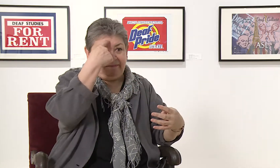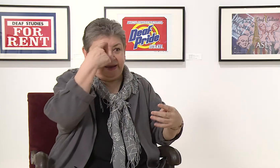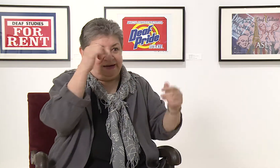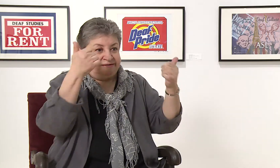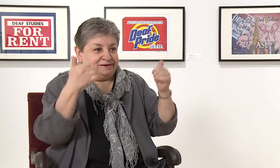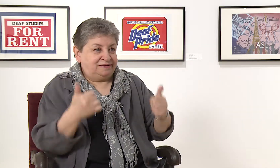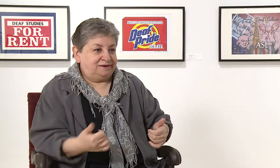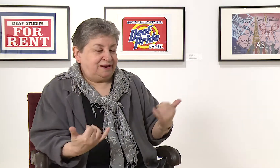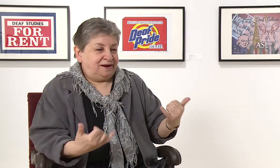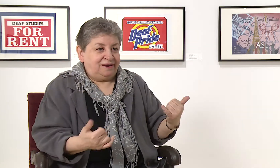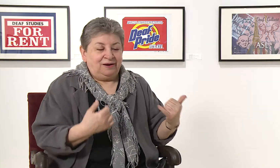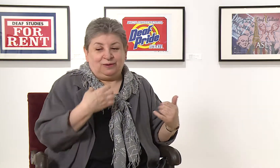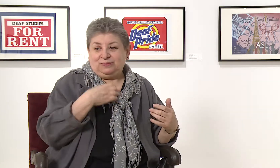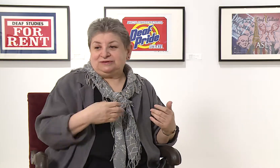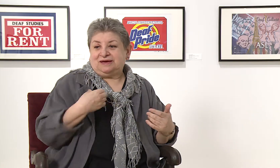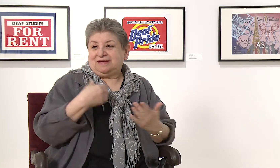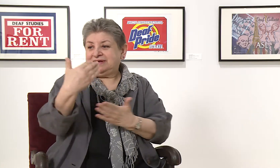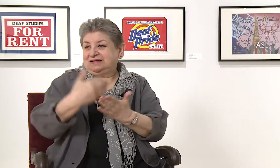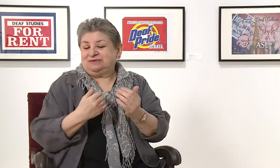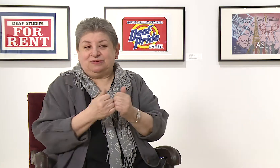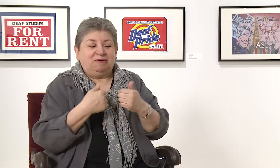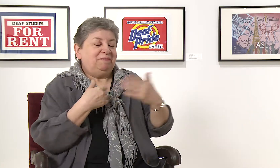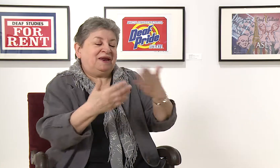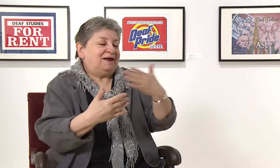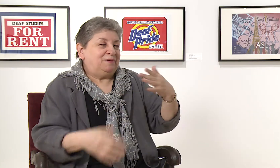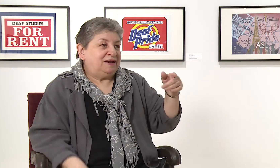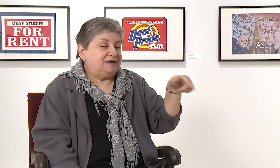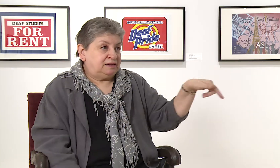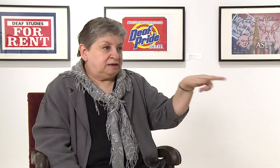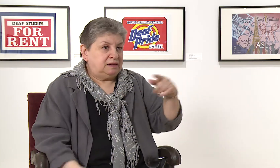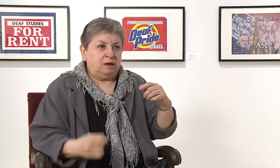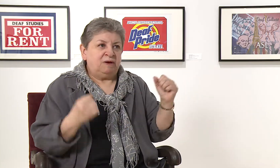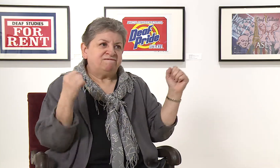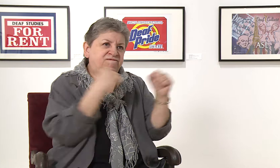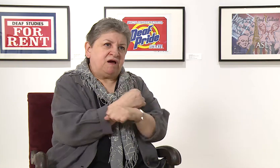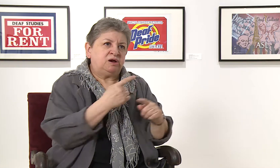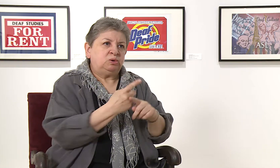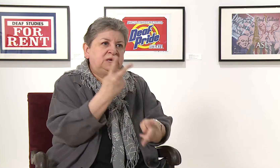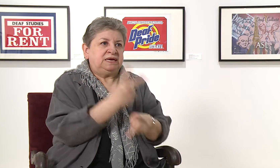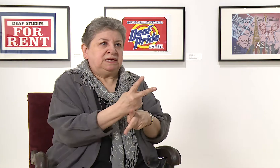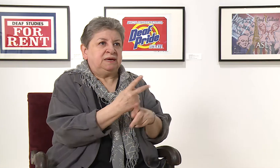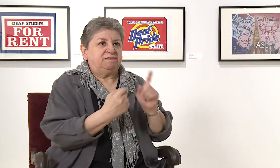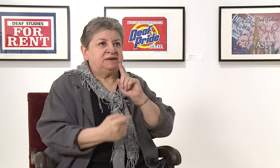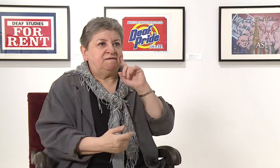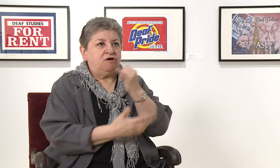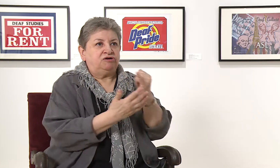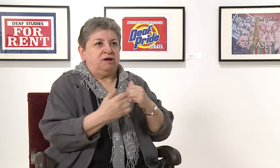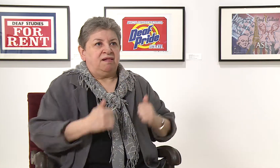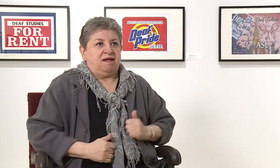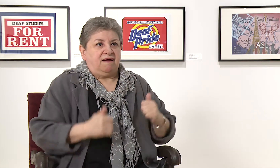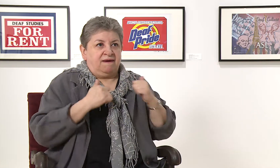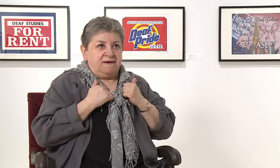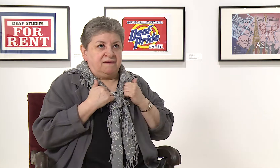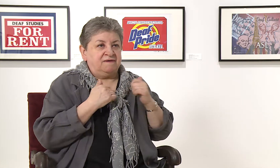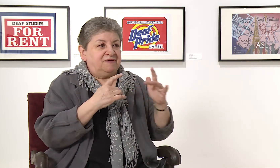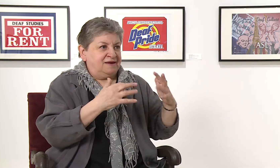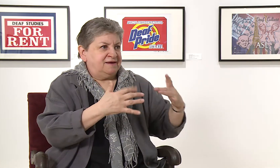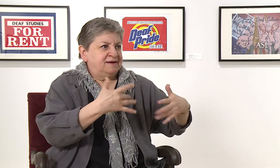My memory's not like it used to be. Ha ha! We all fought to keep Deaf Art alive...